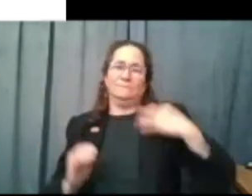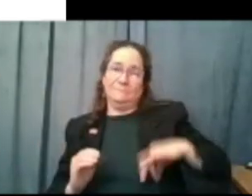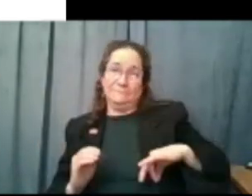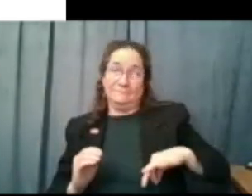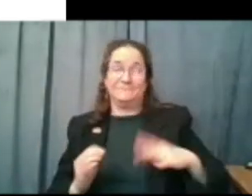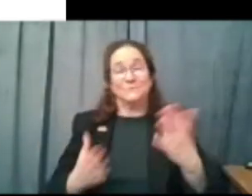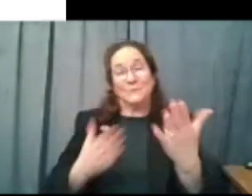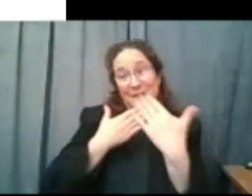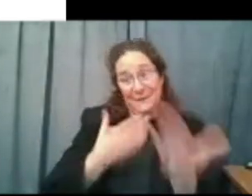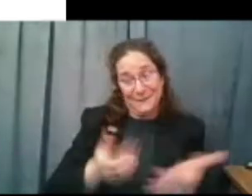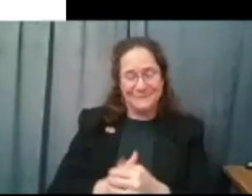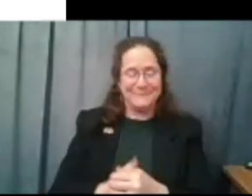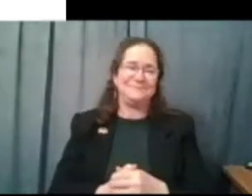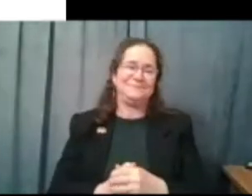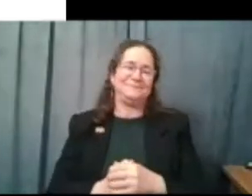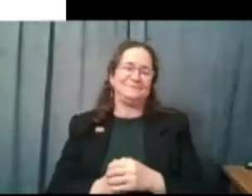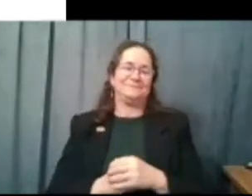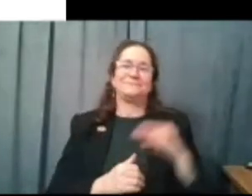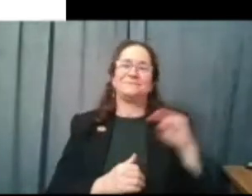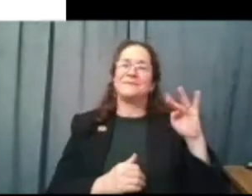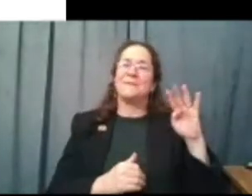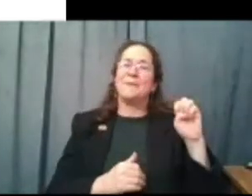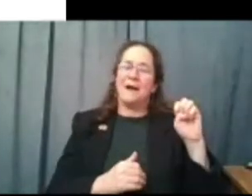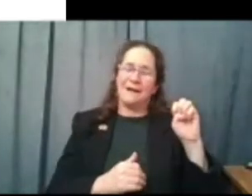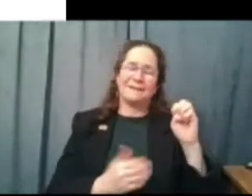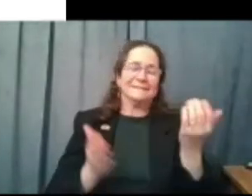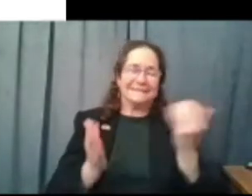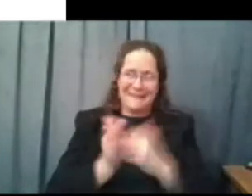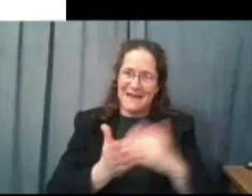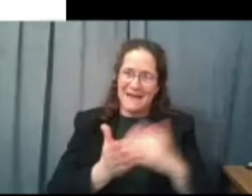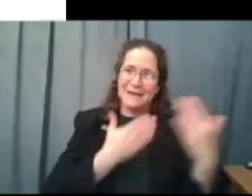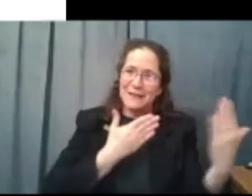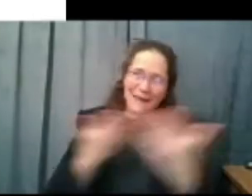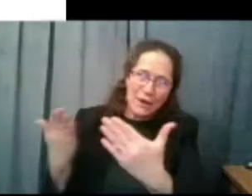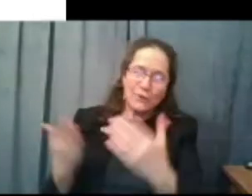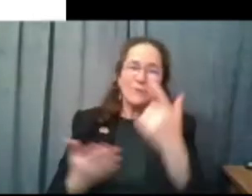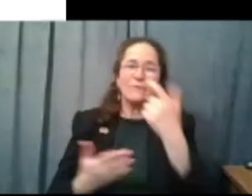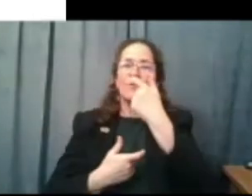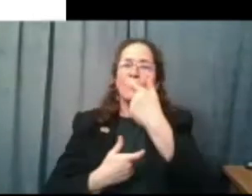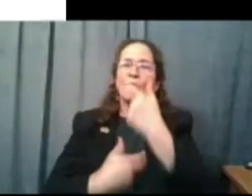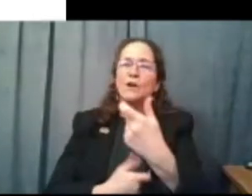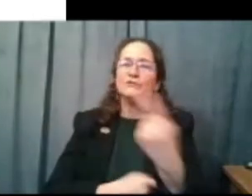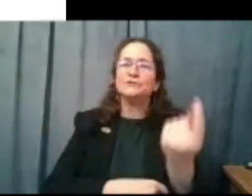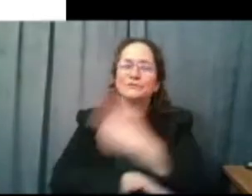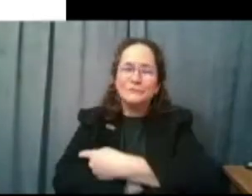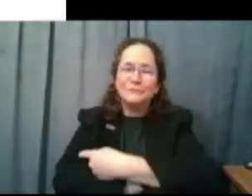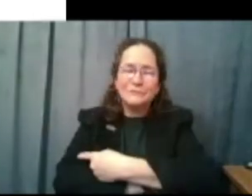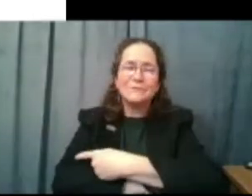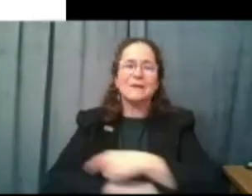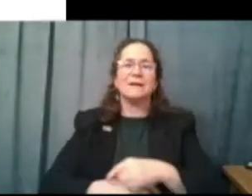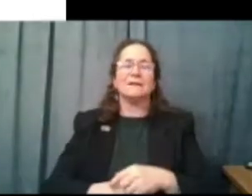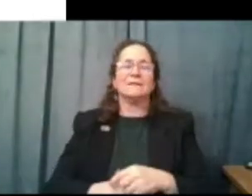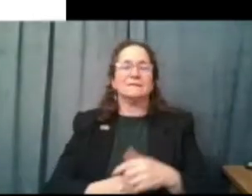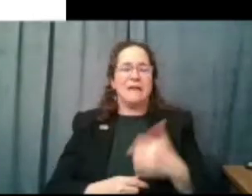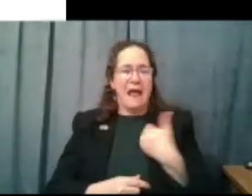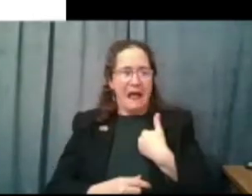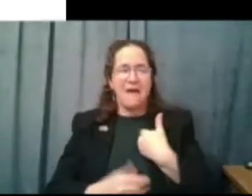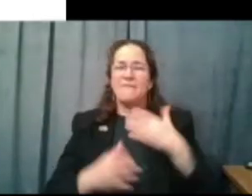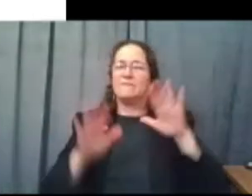And again, thank you all for joining us. There are some great resources in the Padlet.